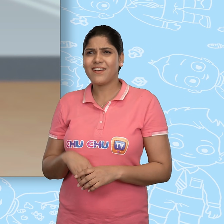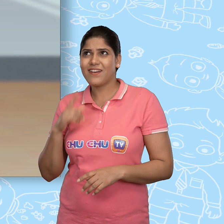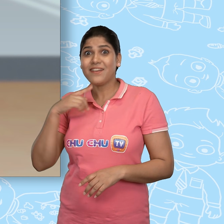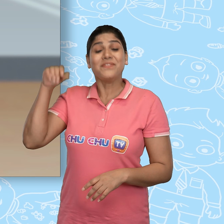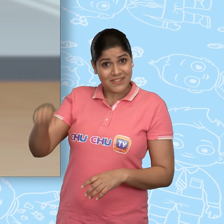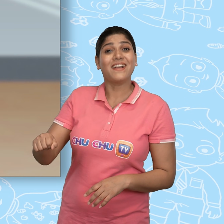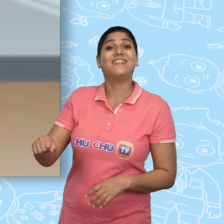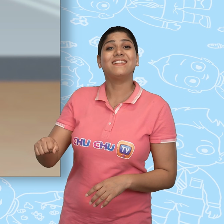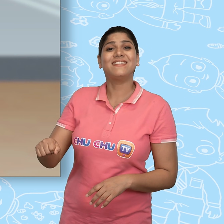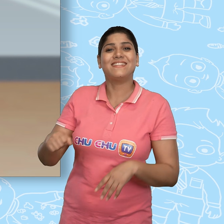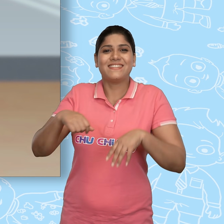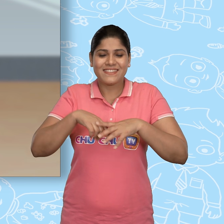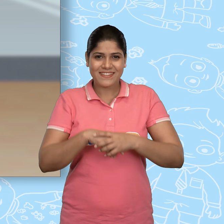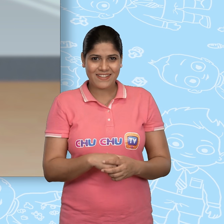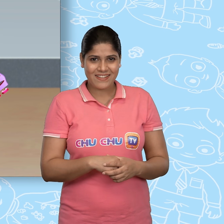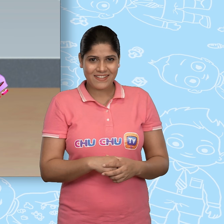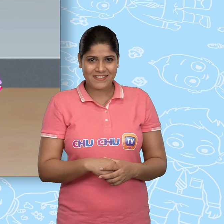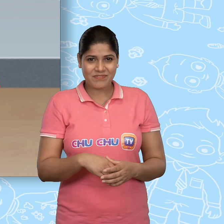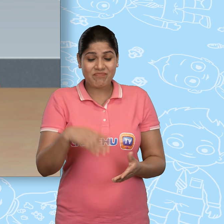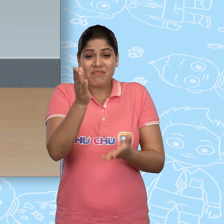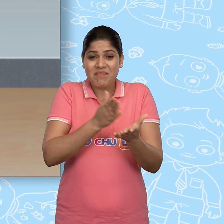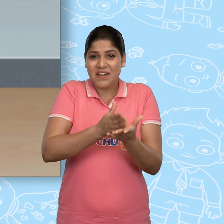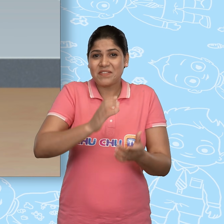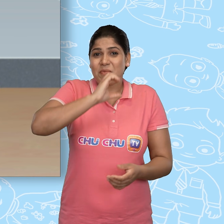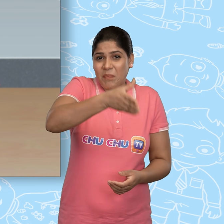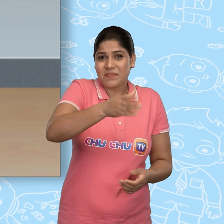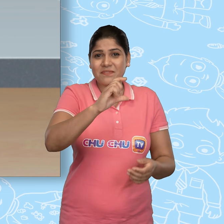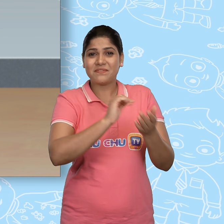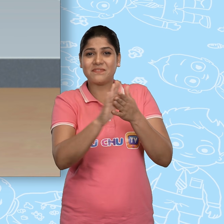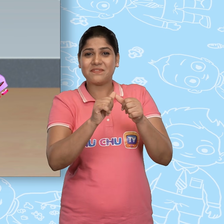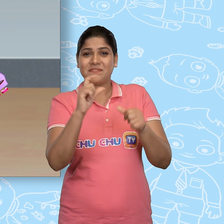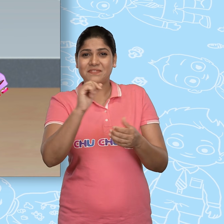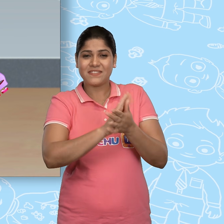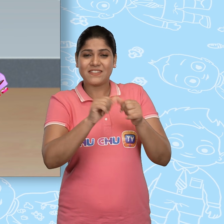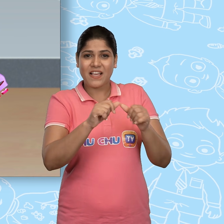Of course! Happy birthday, ChaCha!